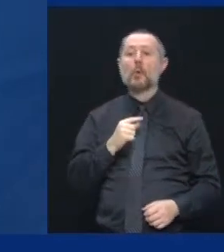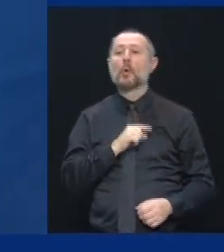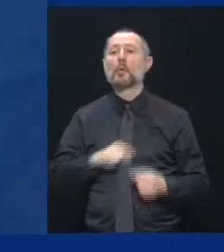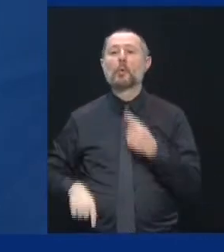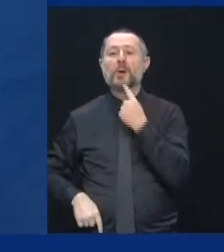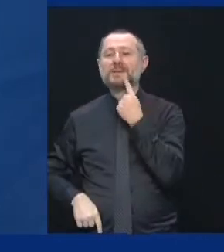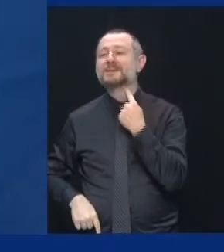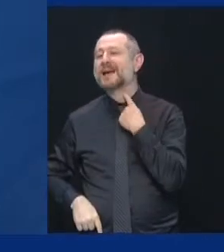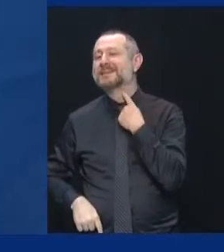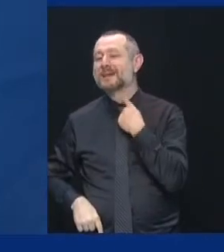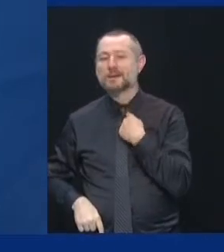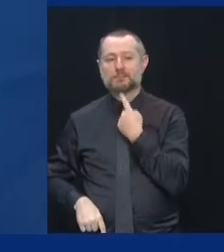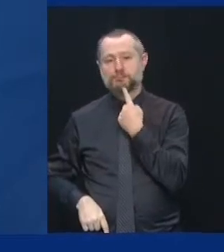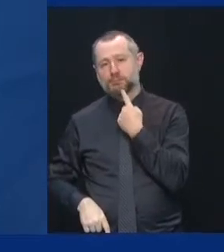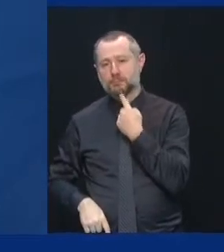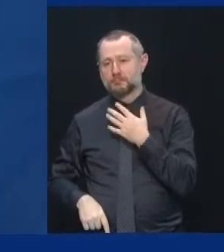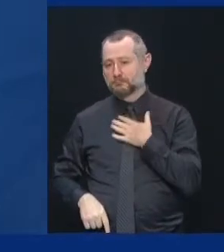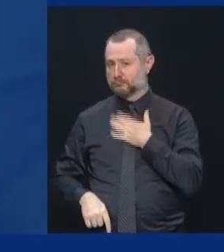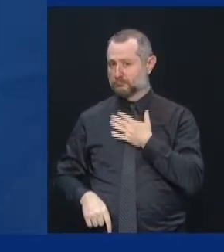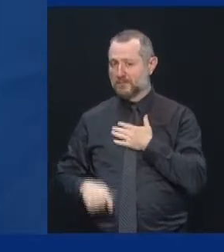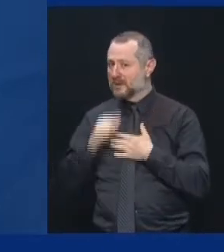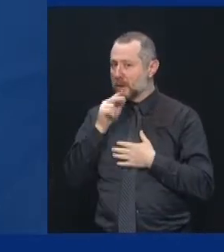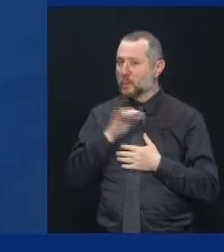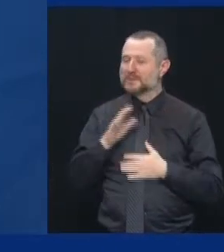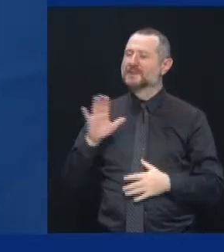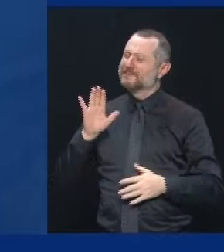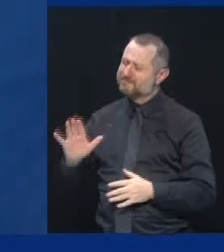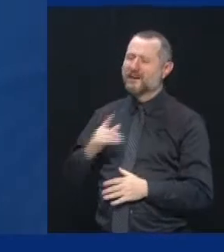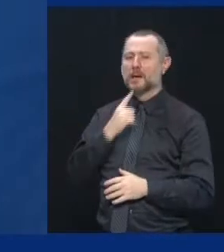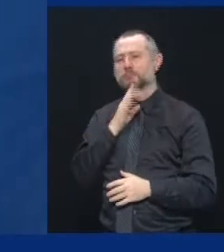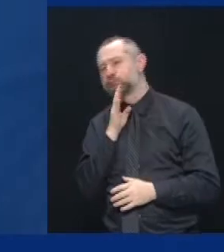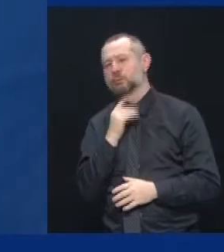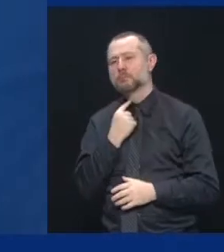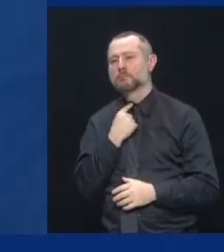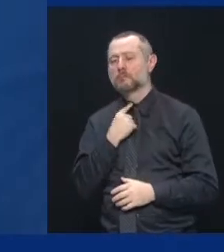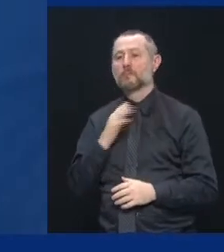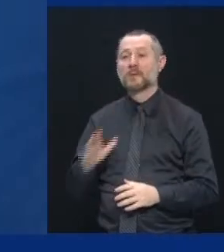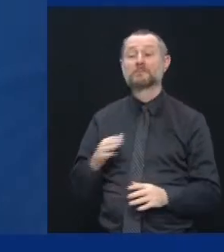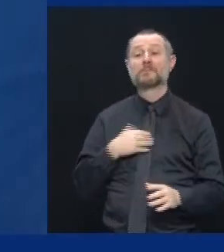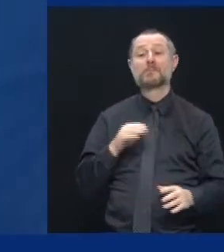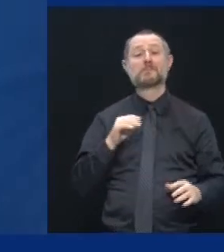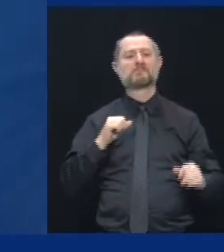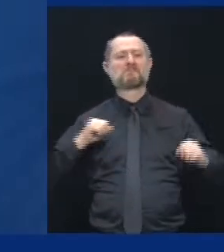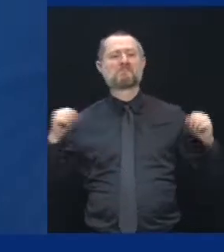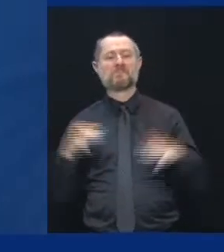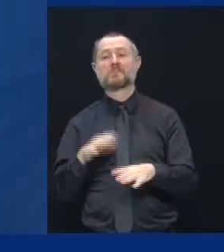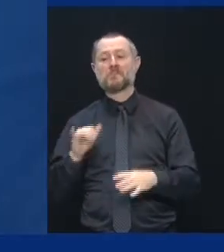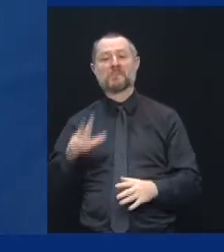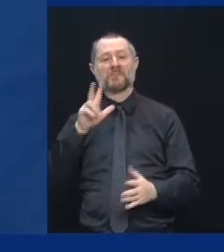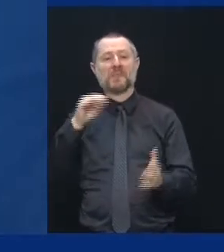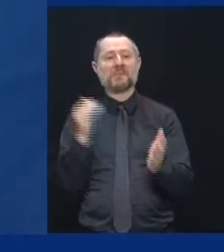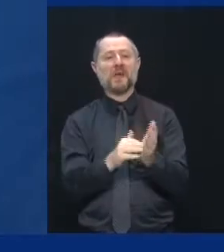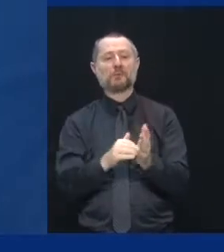IN QUEENS, IT'S GOING TO BE IN THIS IS A QUEENS ACCENT, NOT